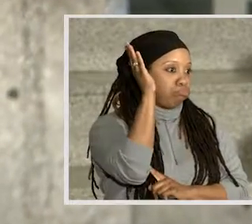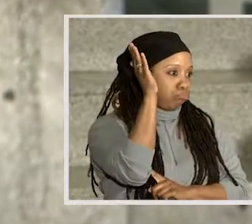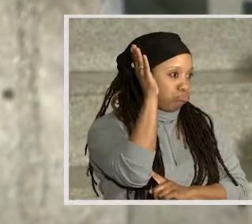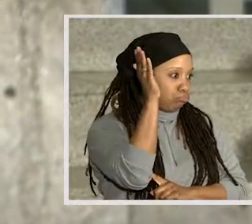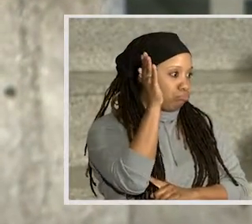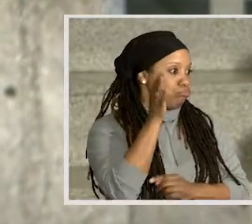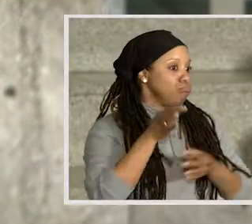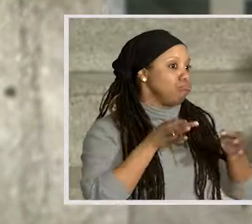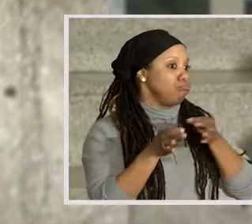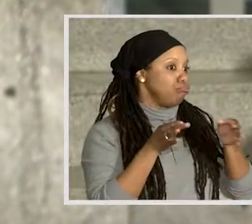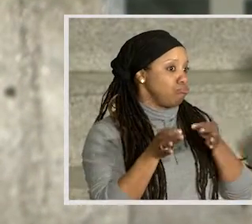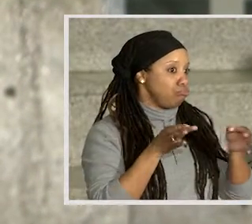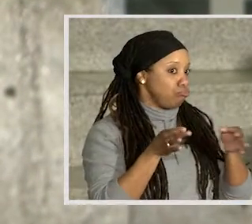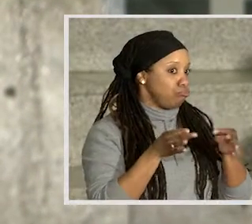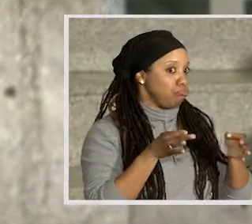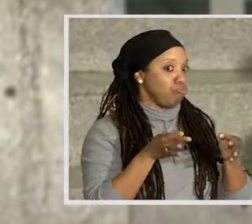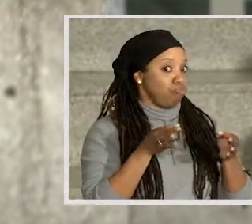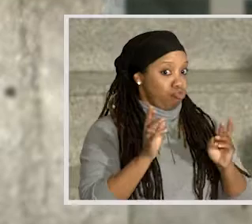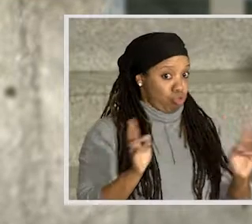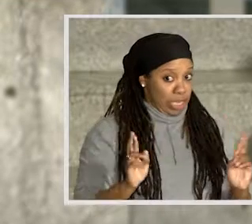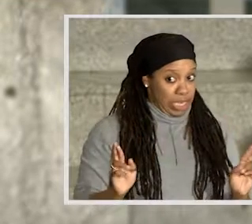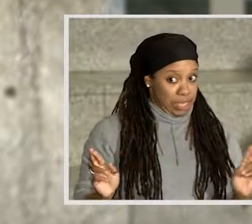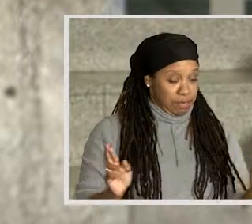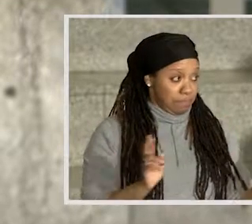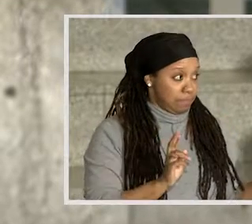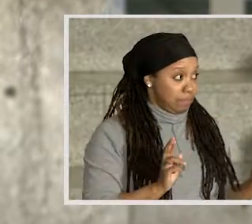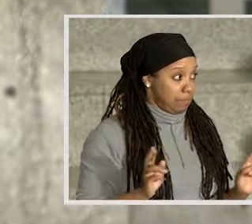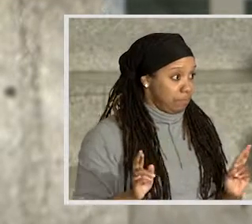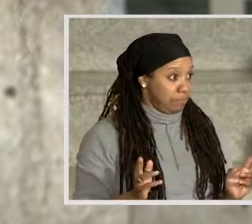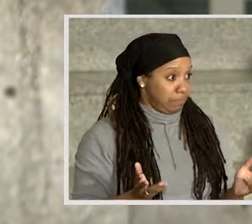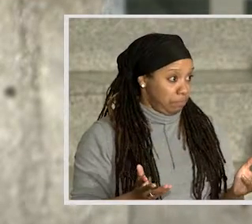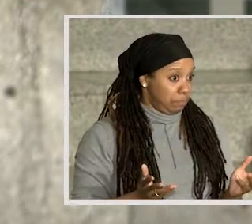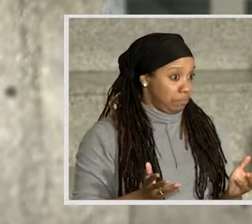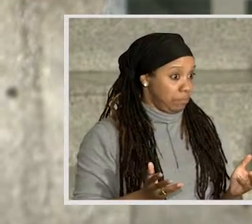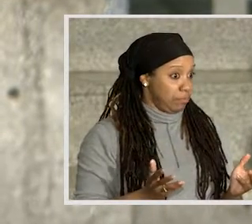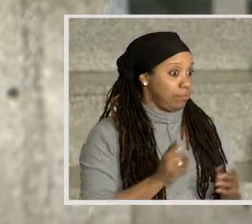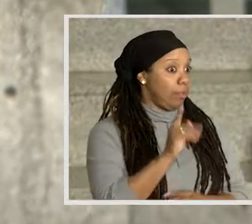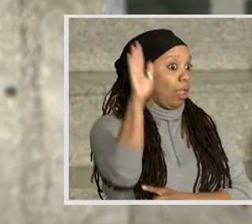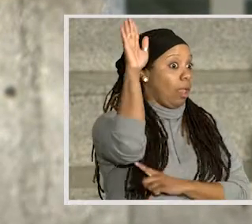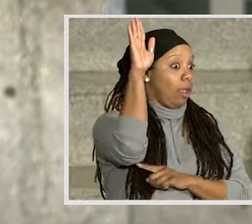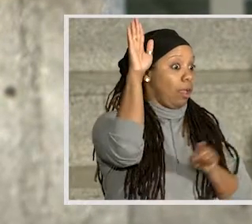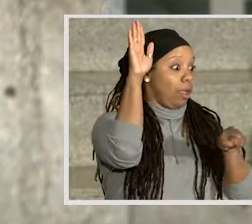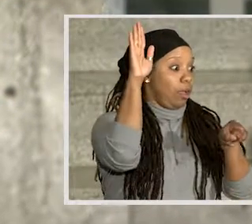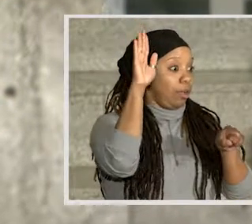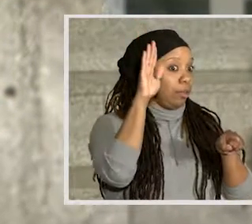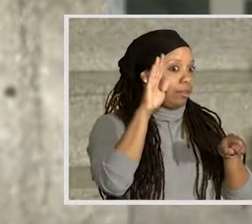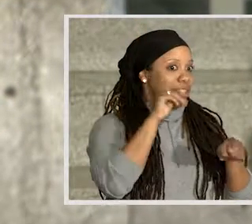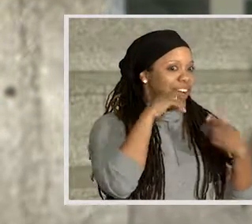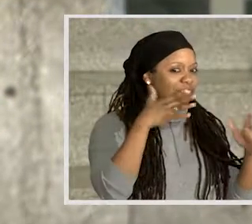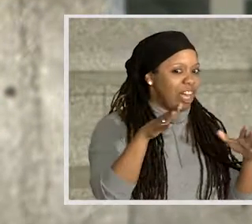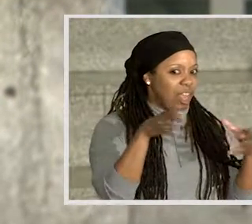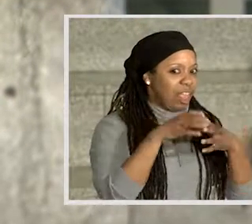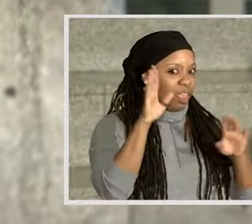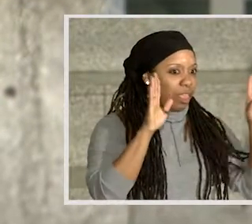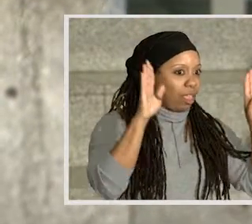IS EVERYBODY DONE? ARE THERE ANY TABLES THAT AREN'T DONE? ALL RIGHT.